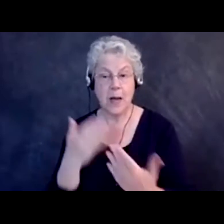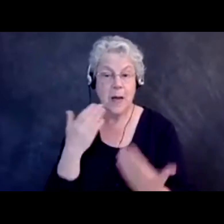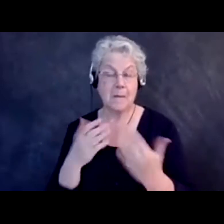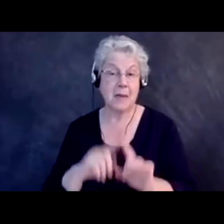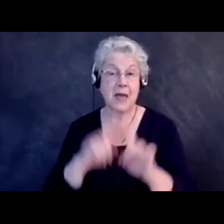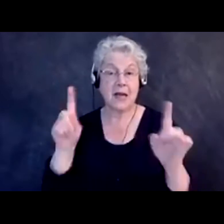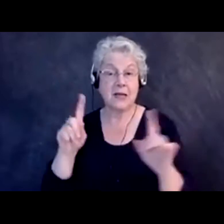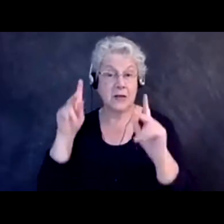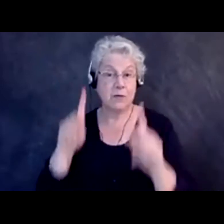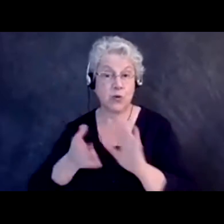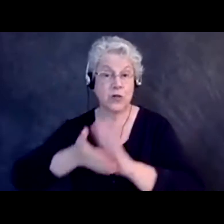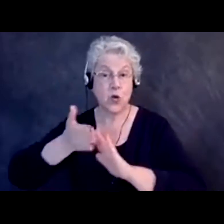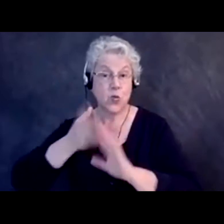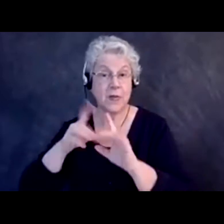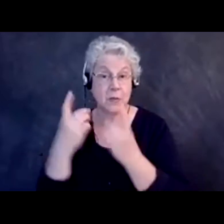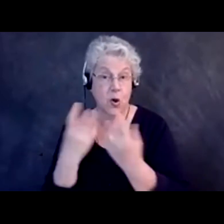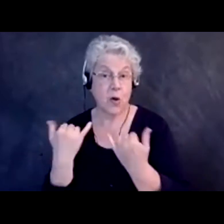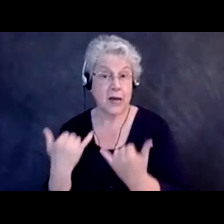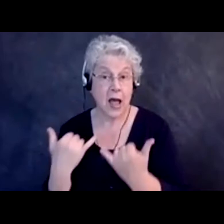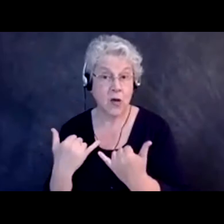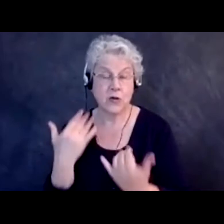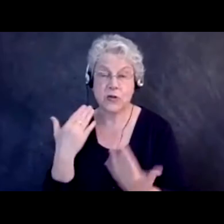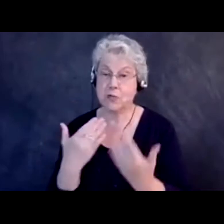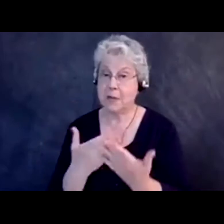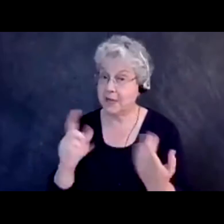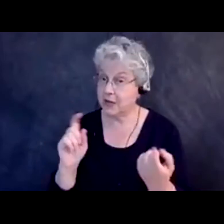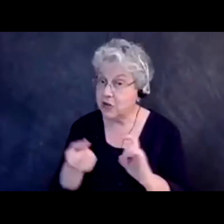or that department right now. So, things may have changed and it may have been done by a consultant